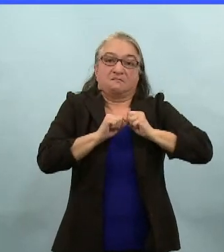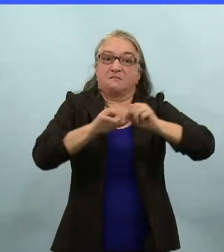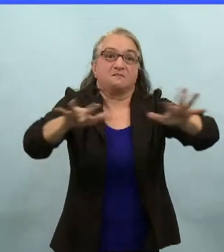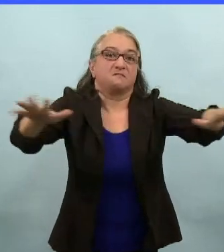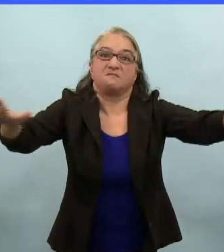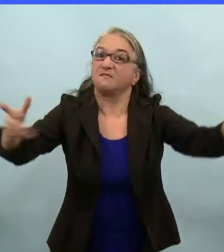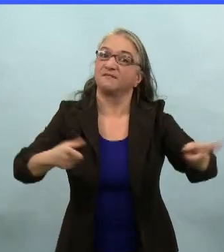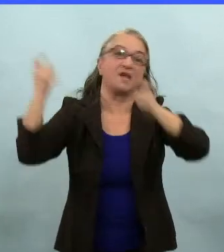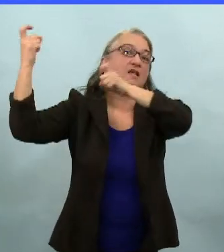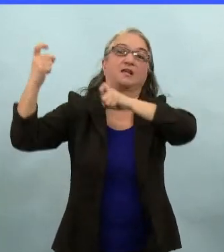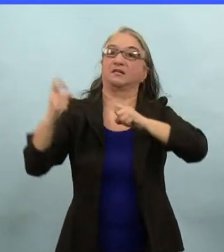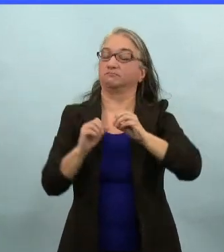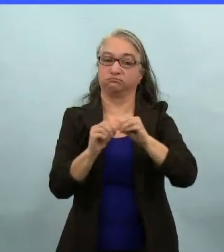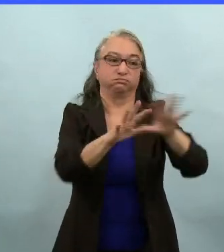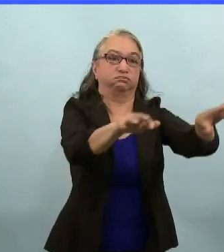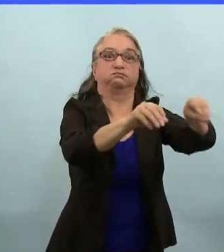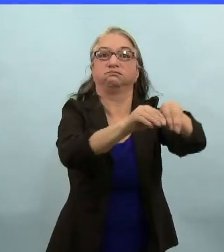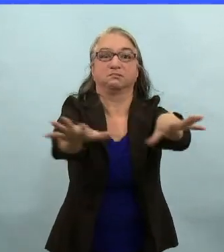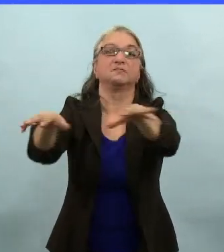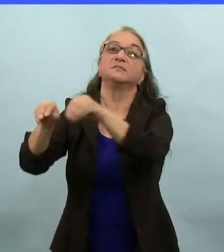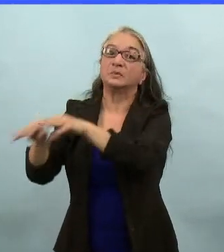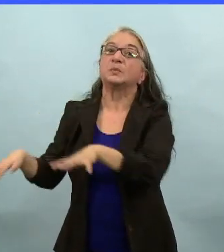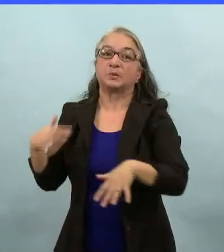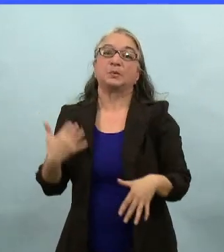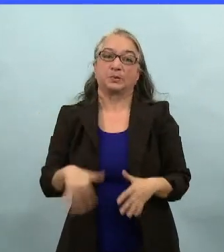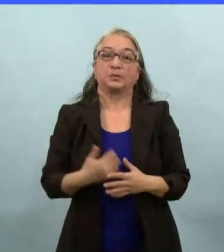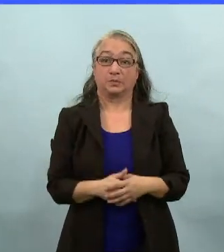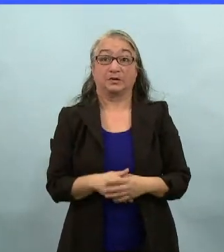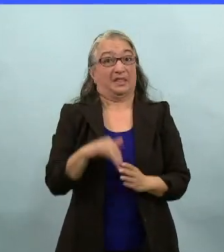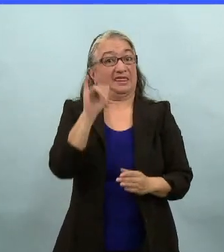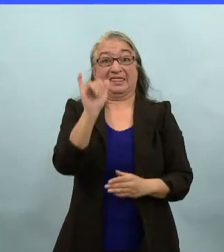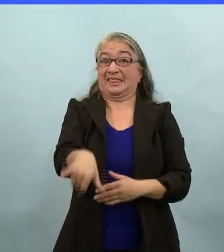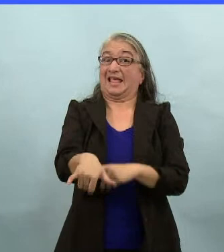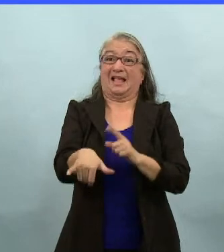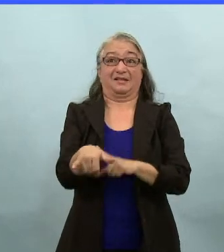omicron has a much shorter incubation period than the original virus and other variants